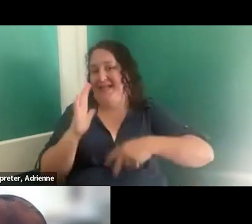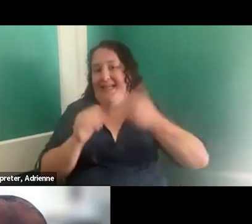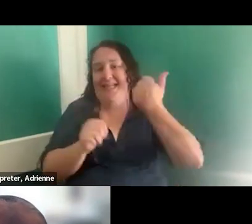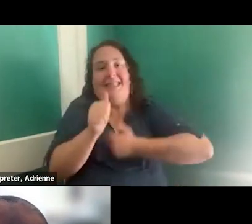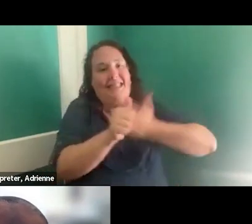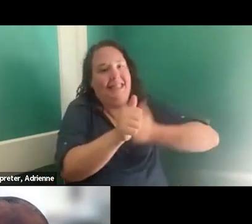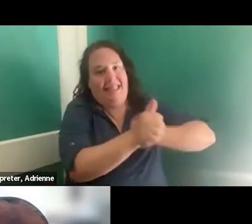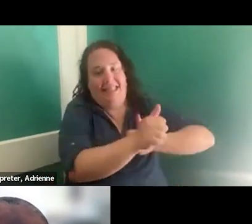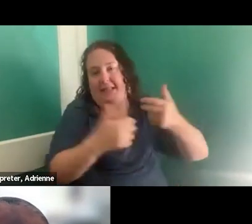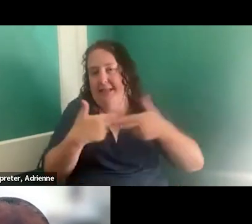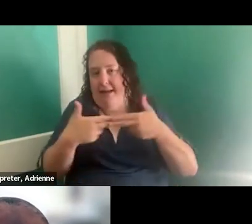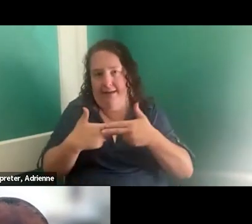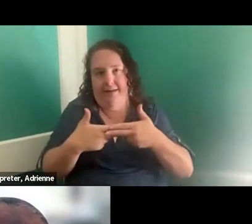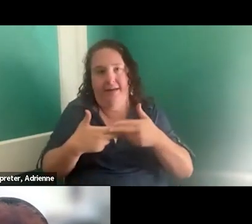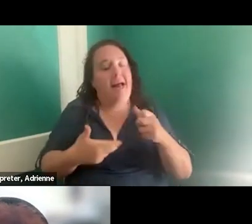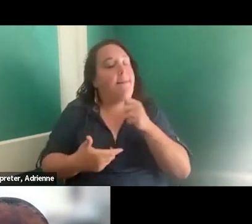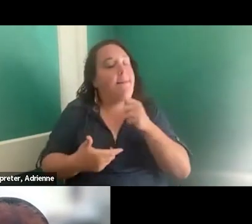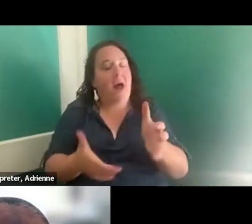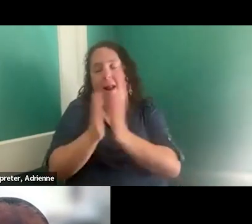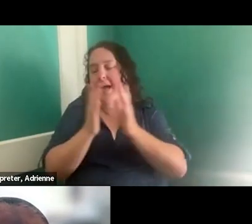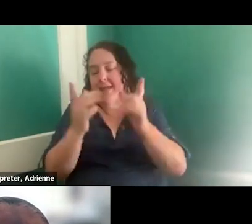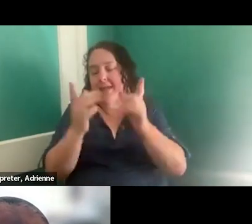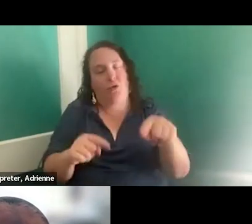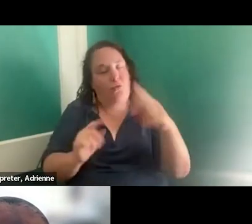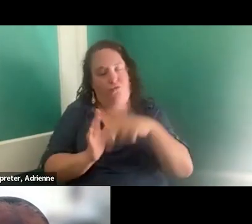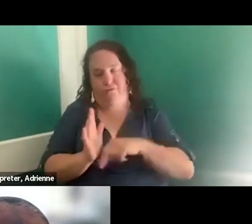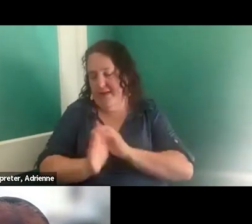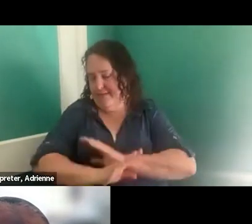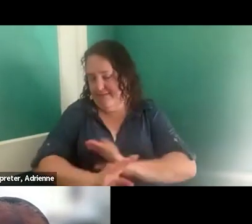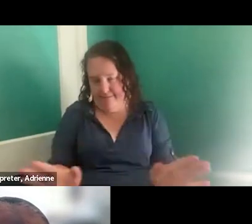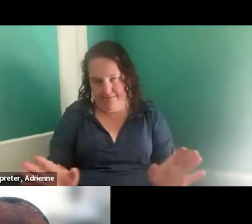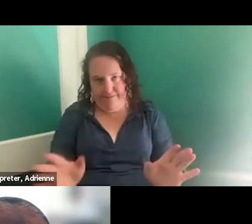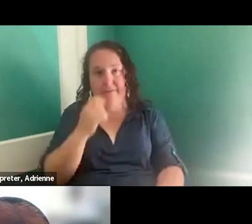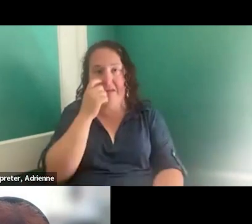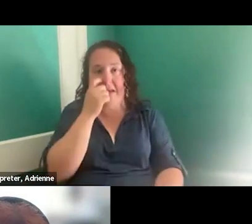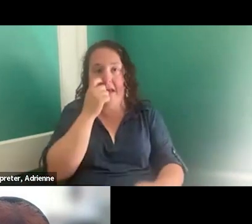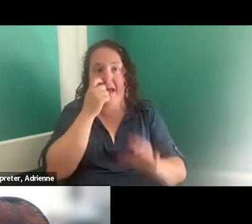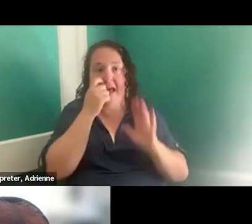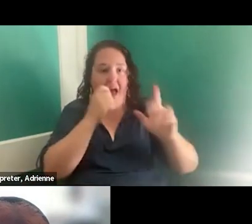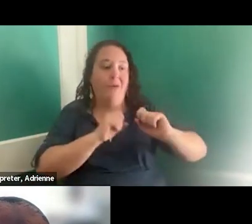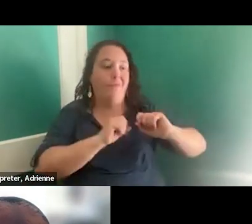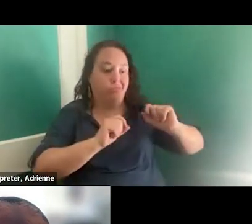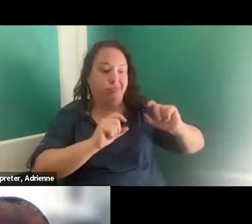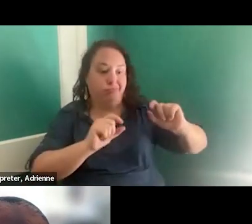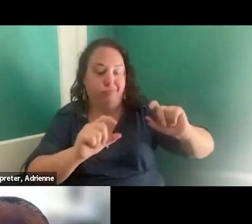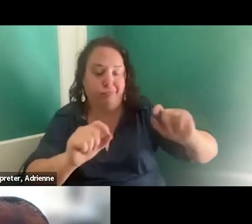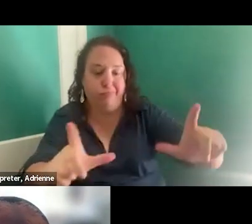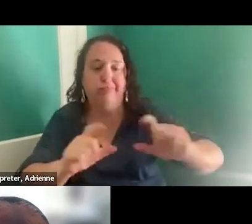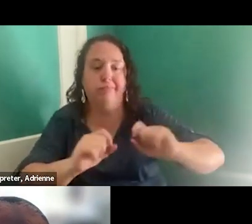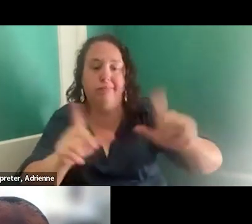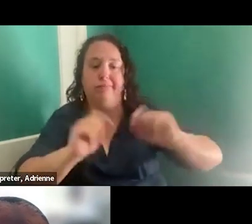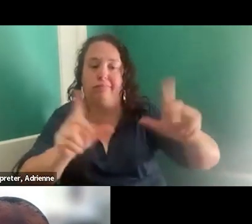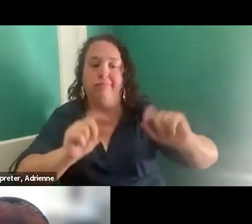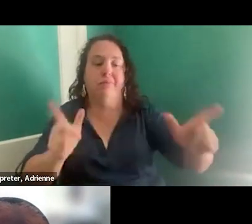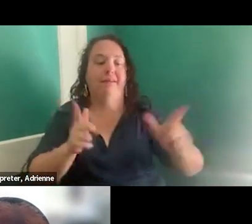nor will I ask anyone else to do so. I will flash my way through them too fast to read them.